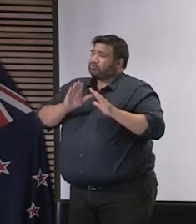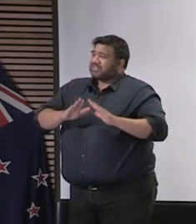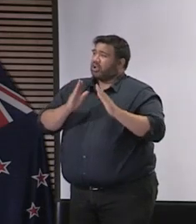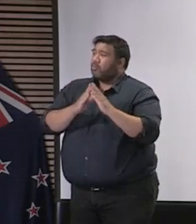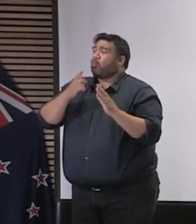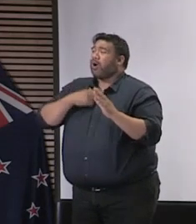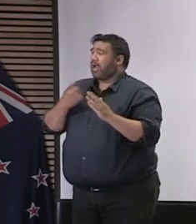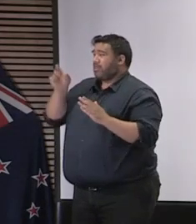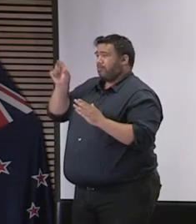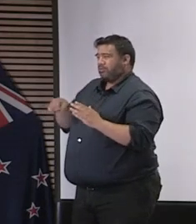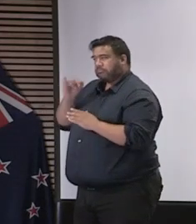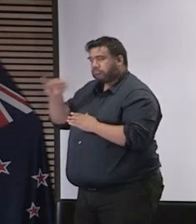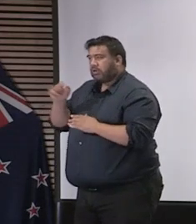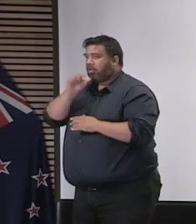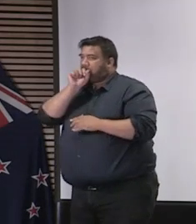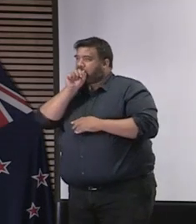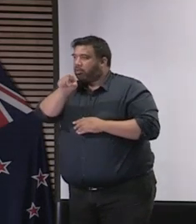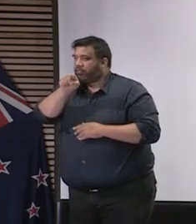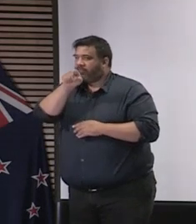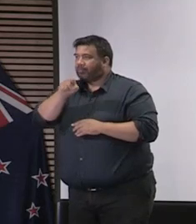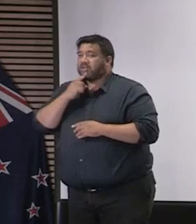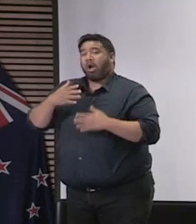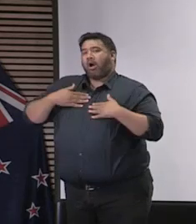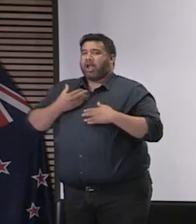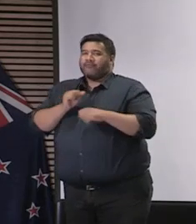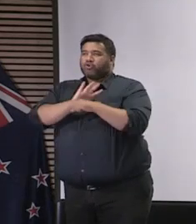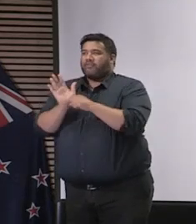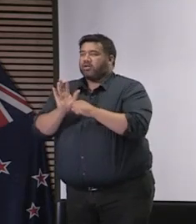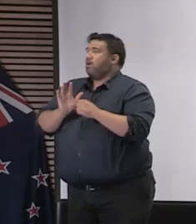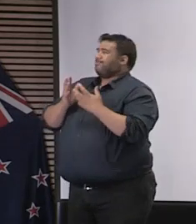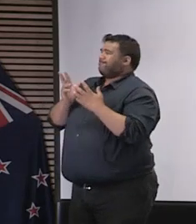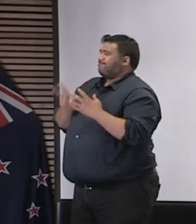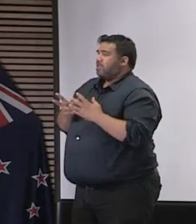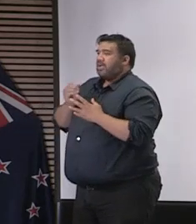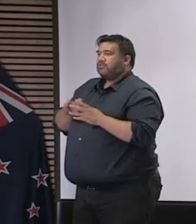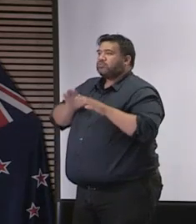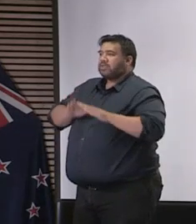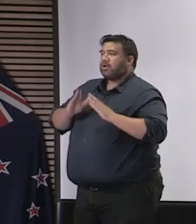self-isolate after being spat at by people who either said they had tested positive for